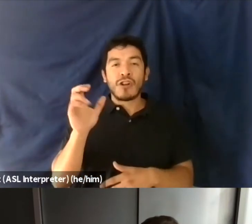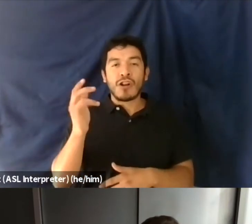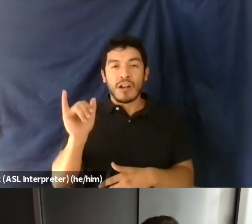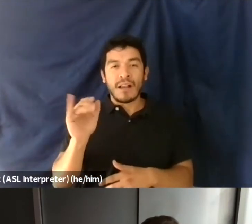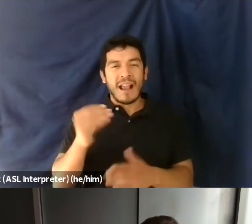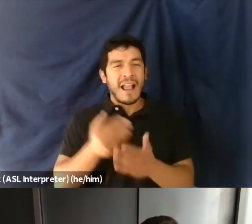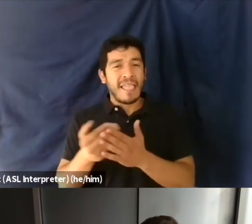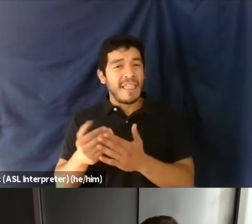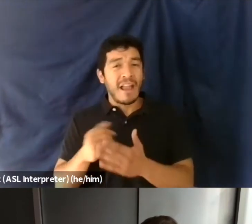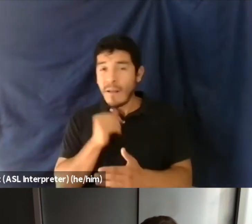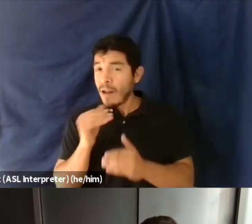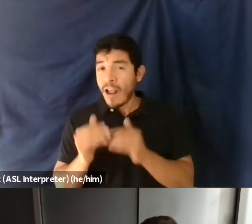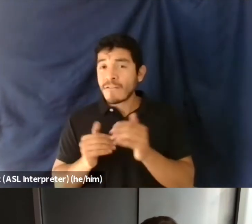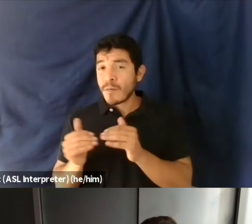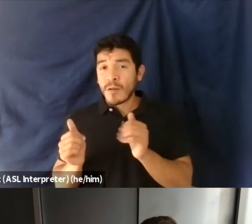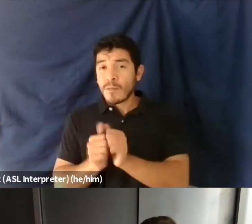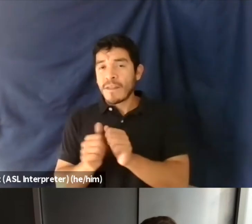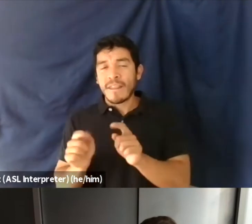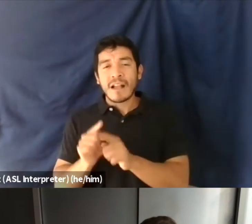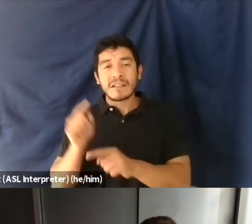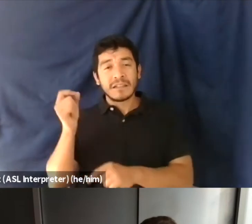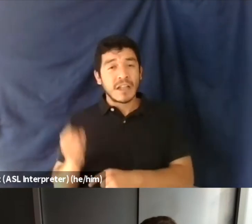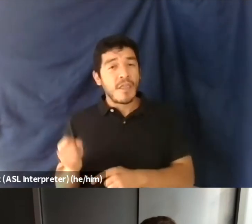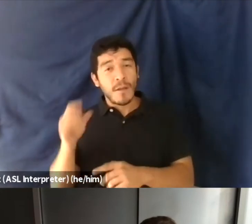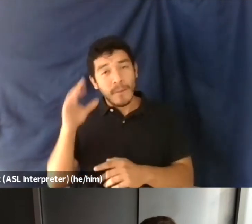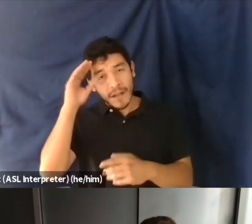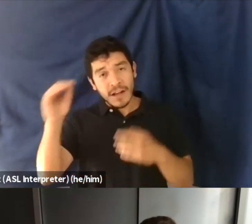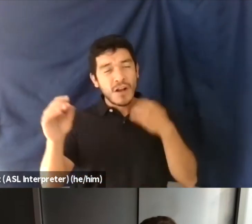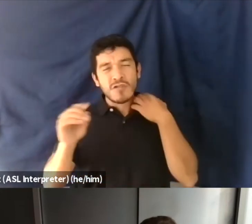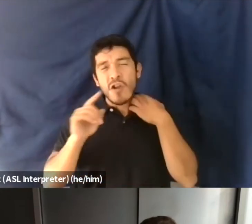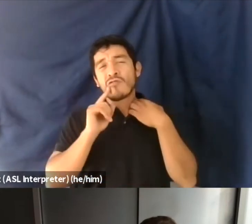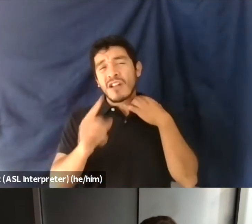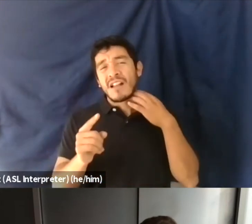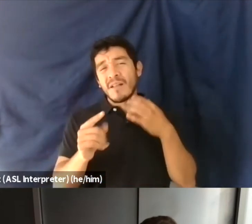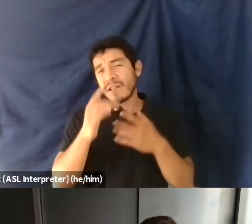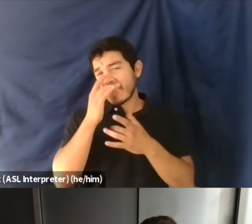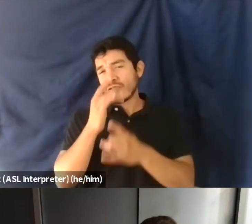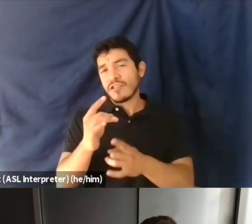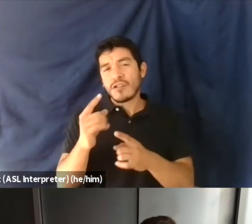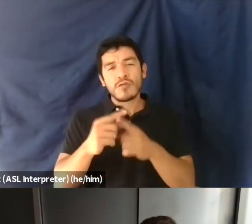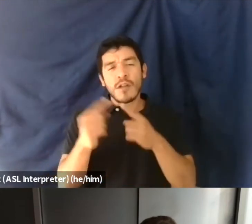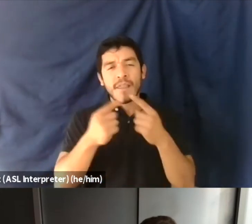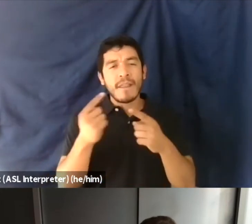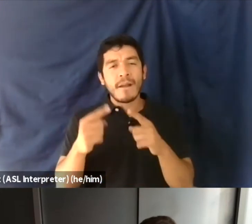with as a southerner. And so it will be interesting to think about it as a book into Socks on Fire,